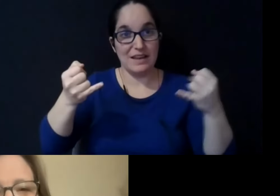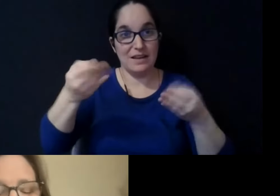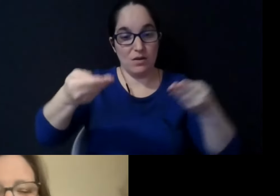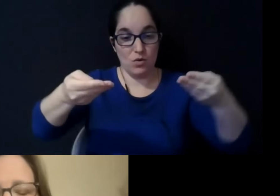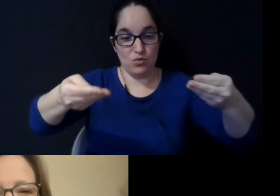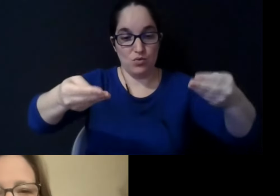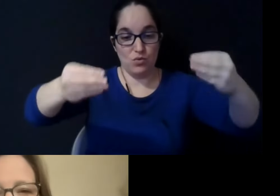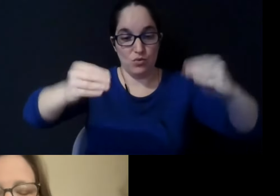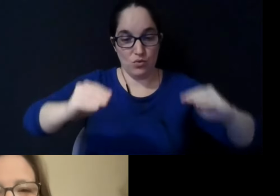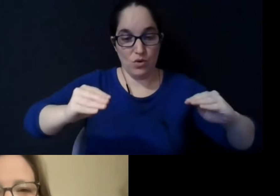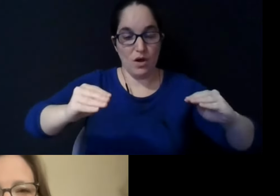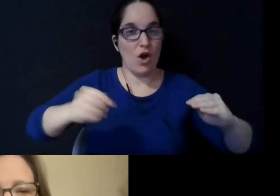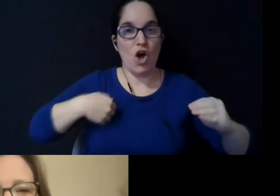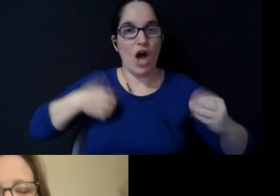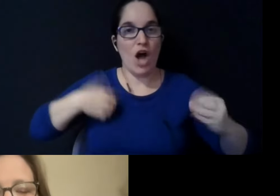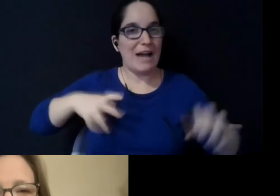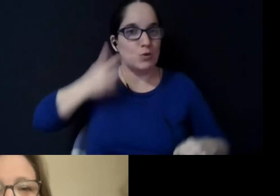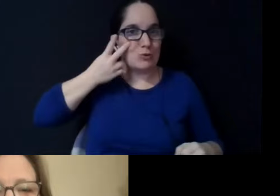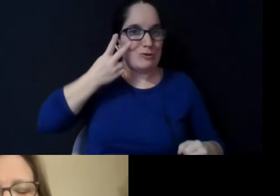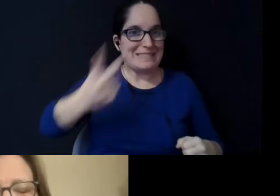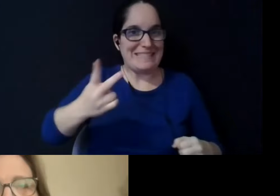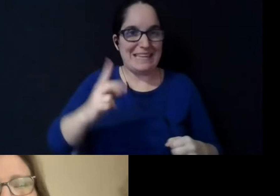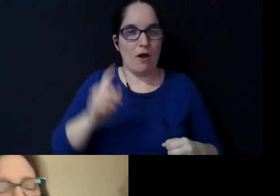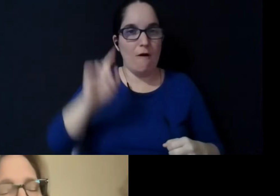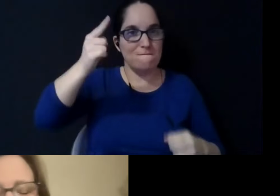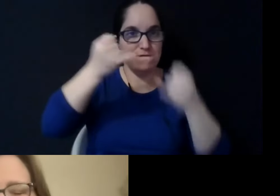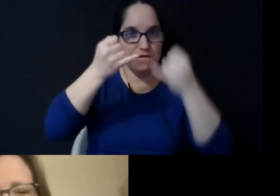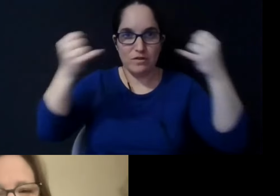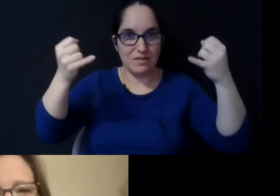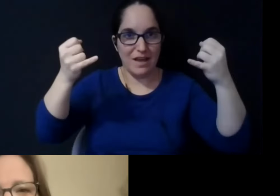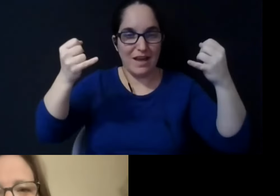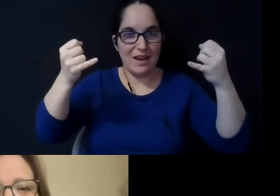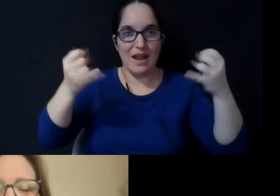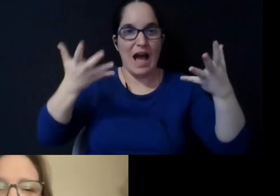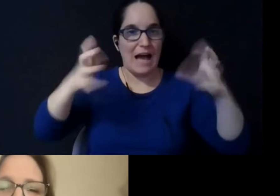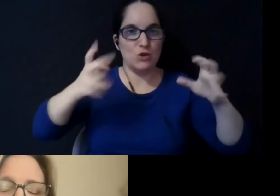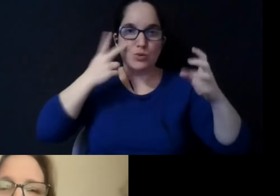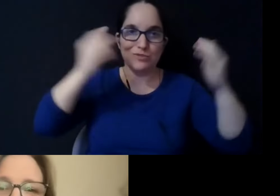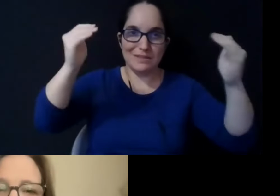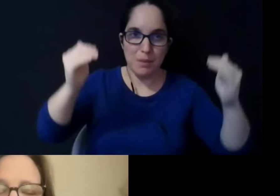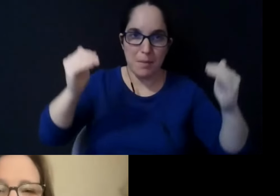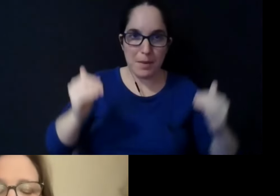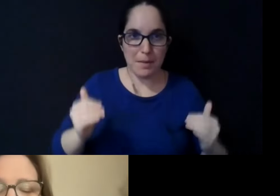line so the next person, the third writer, does not see the first line, is just writing a second line